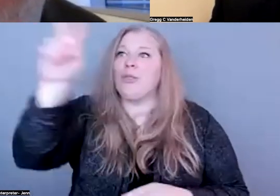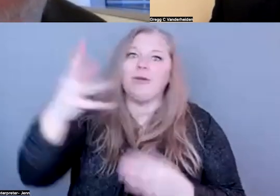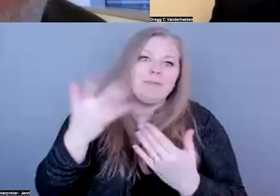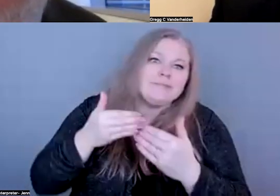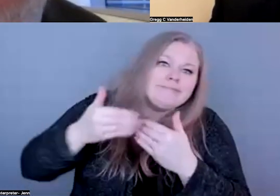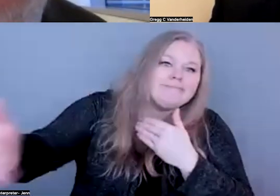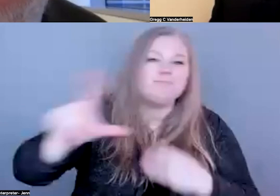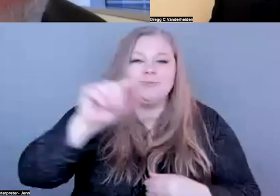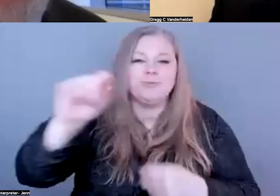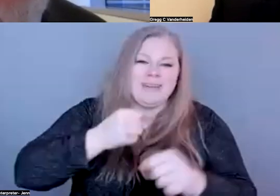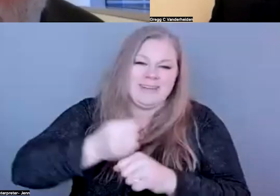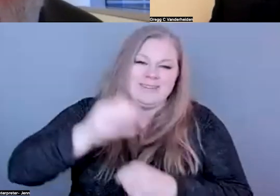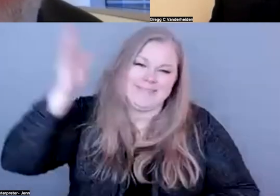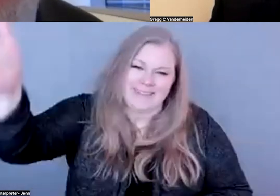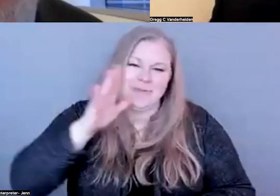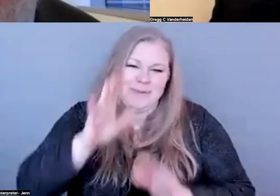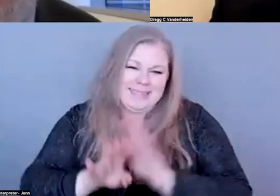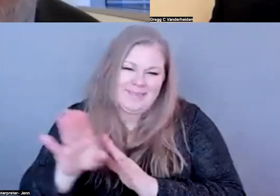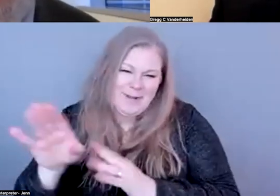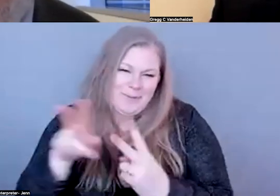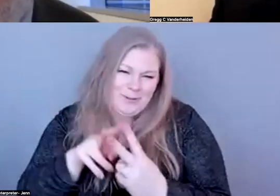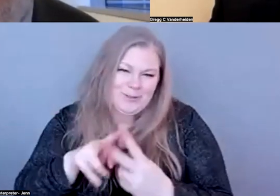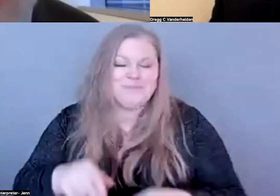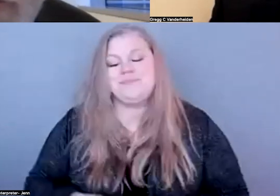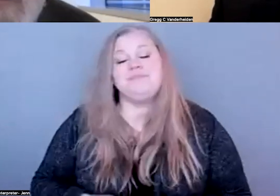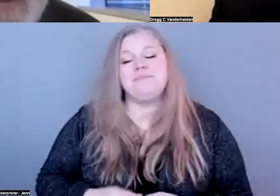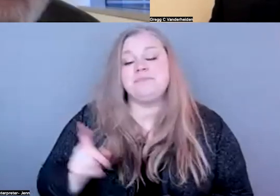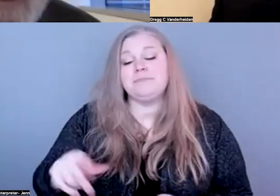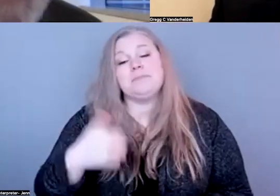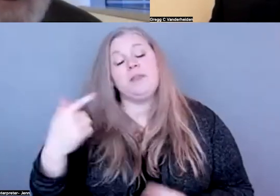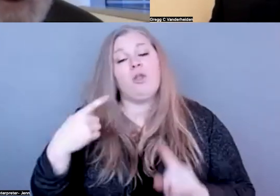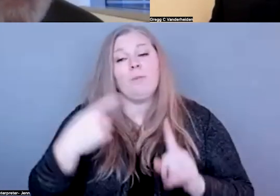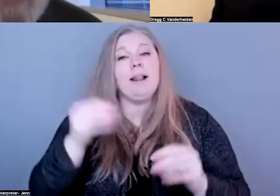Interestingly enough, Andy Wilson made the point the teachers hated avatars,